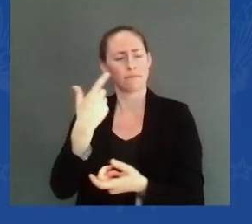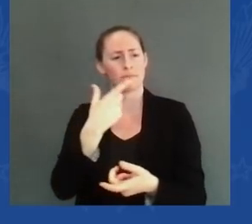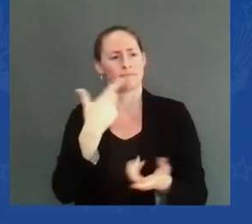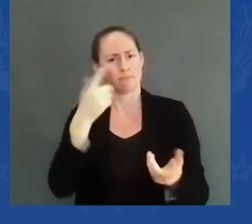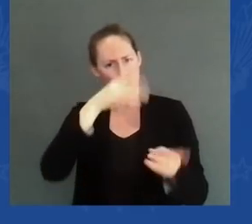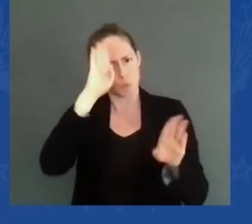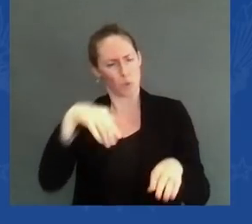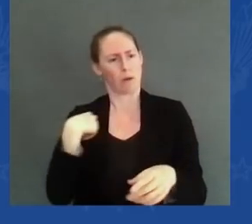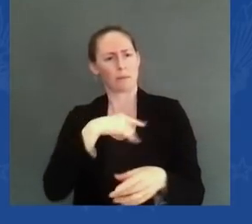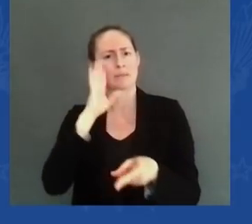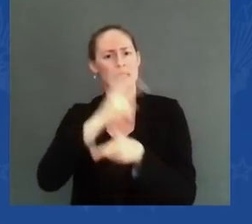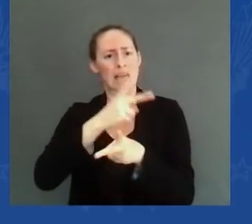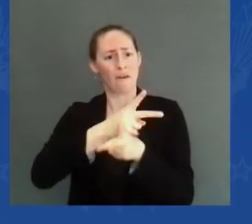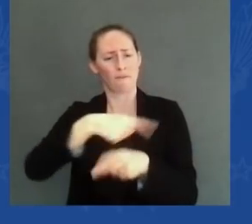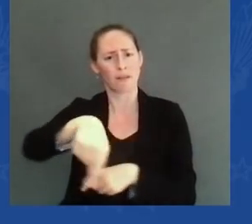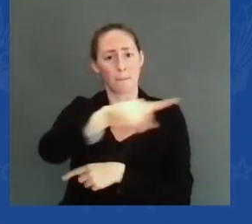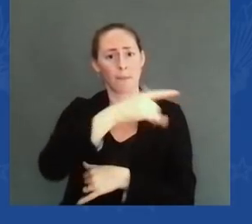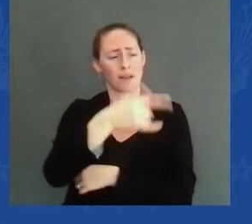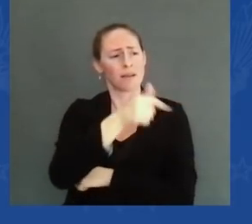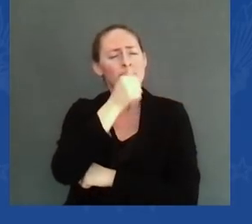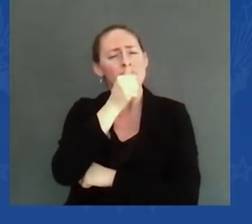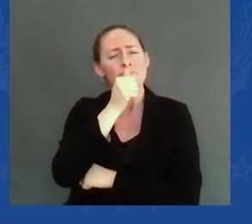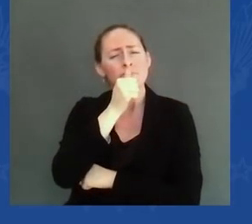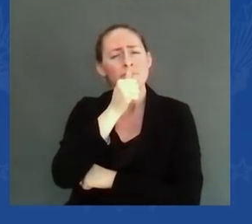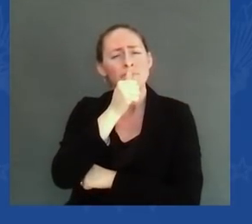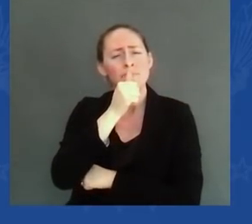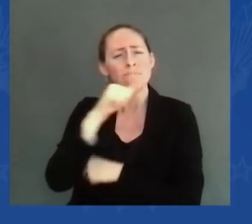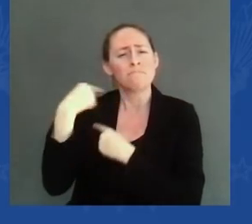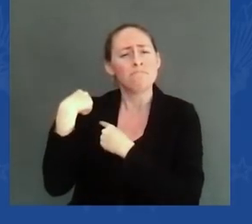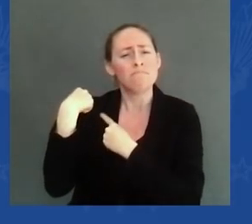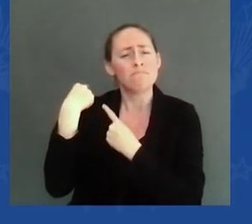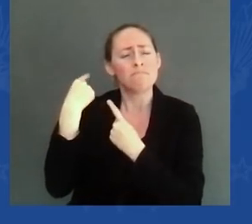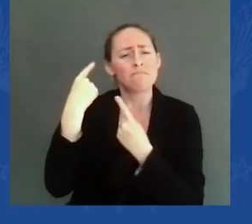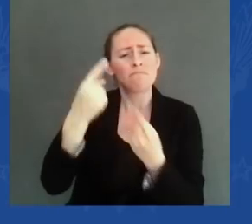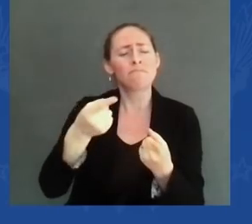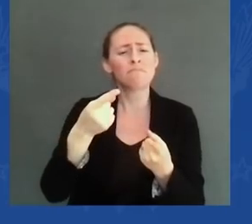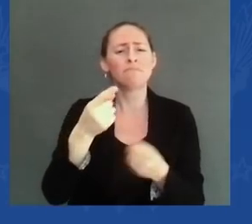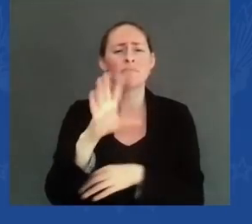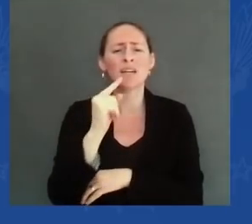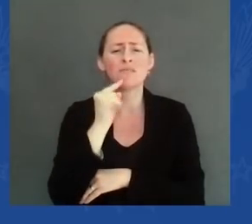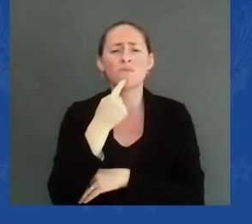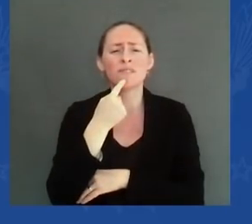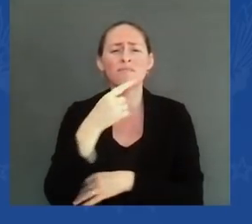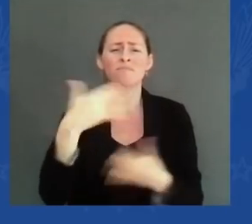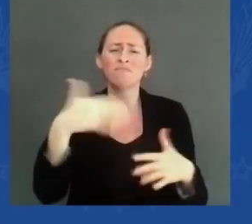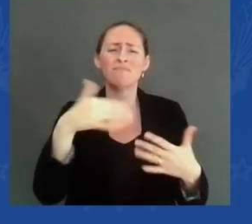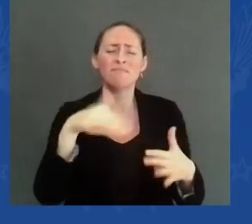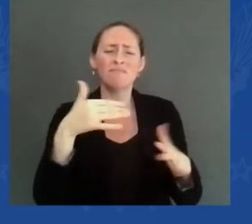and we will not abandon them. Every one of us here, our elected leaders down from our President